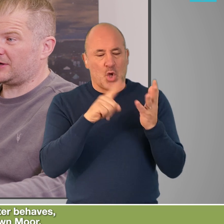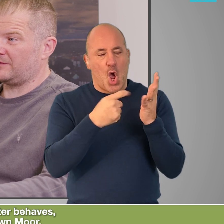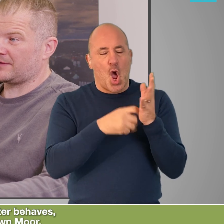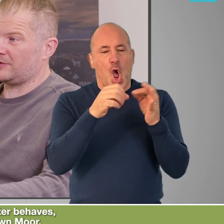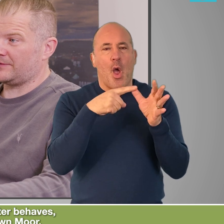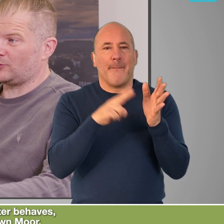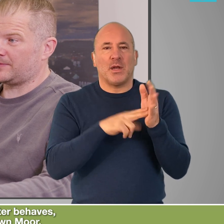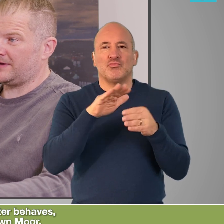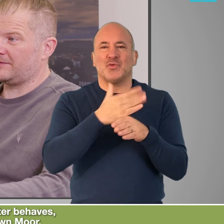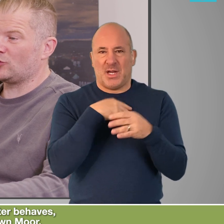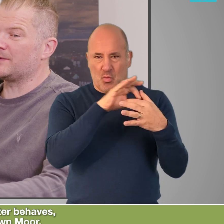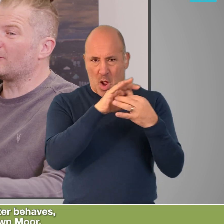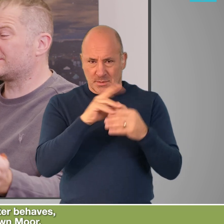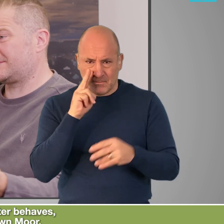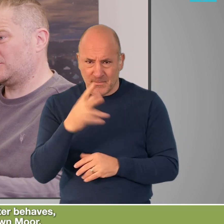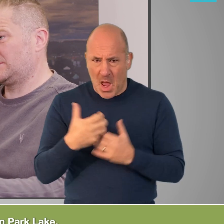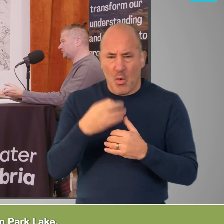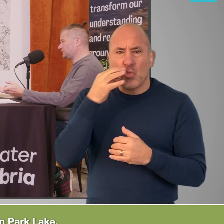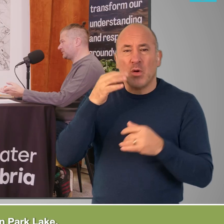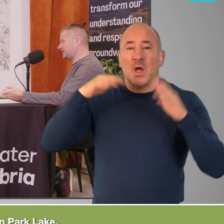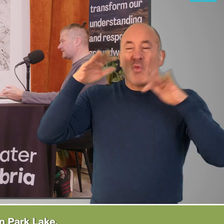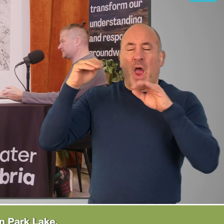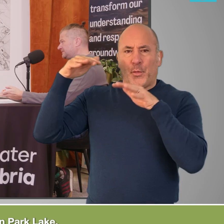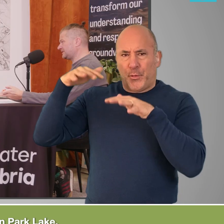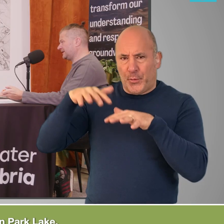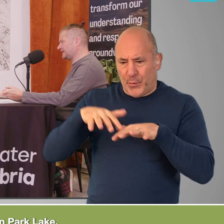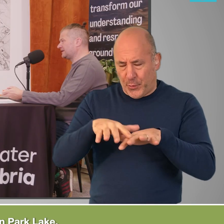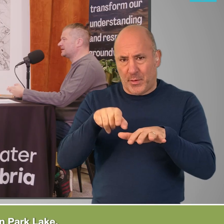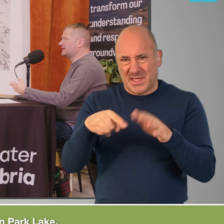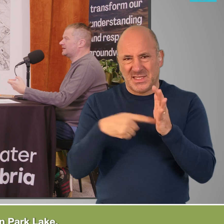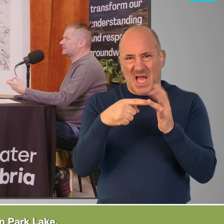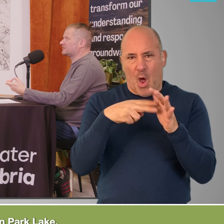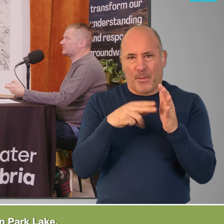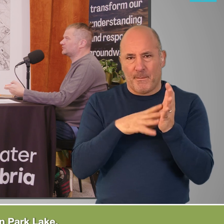how that surface water behaves, coming off the Town Moor, towards the Exhibition Park Lake.